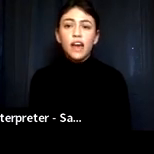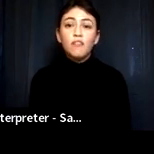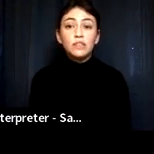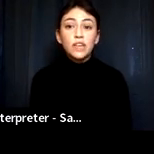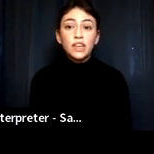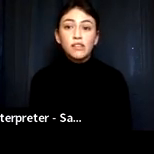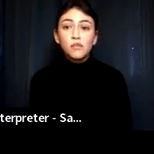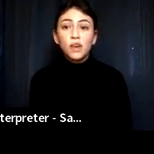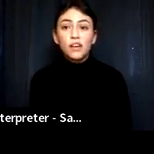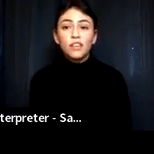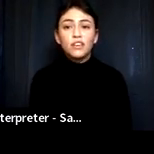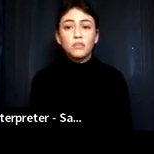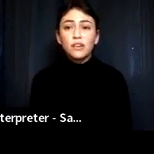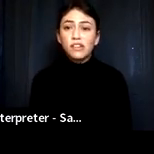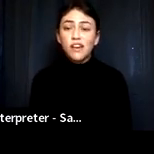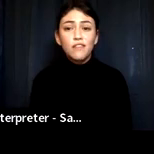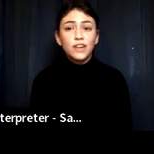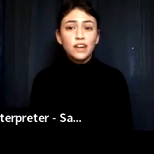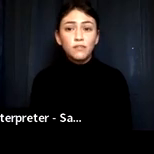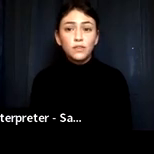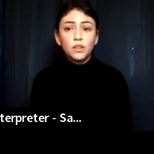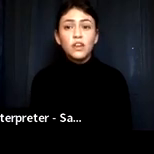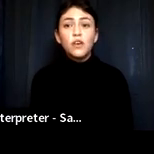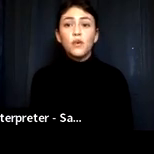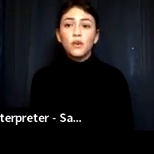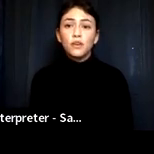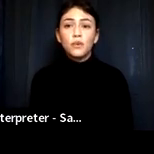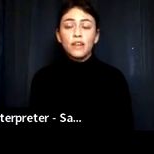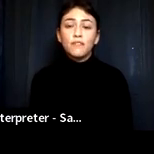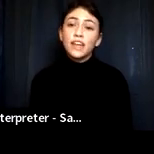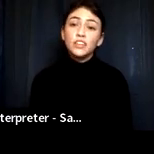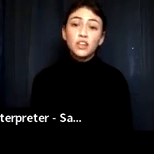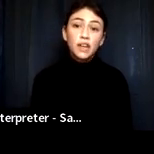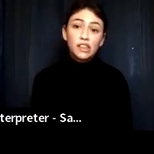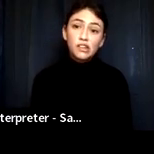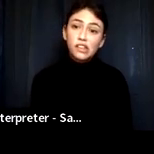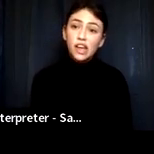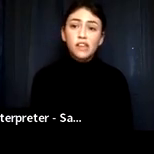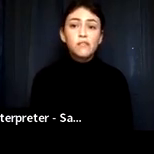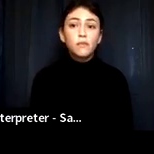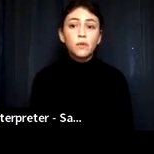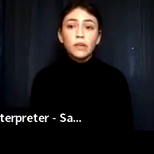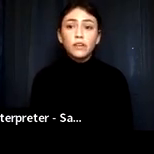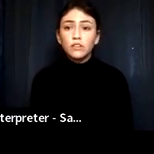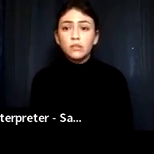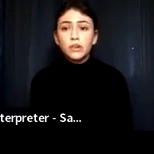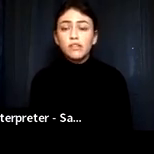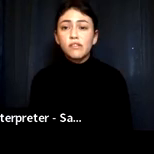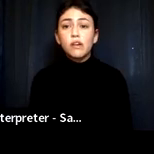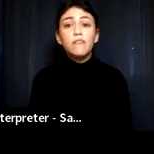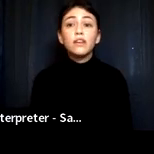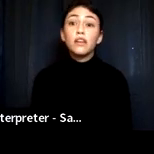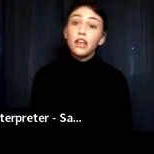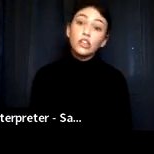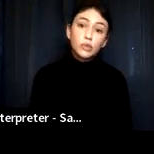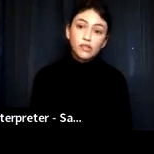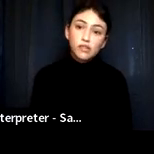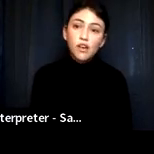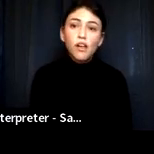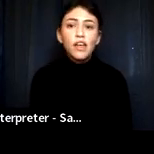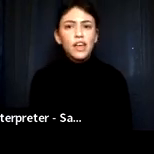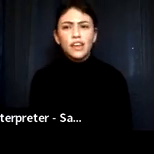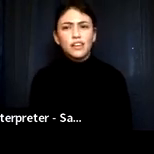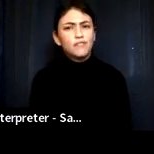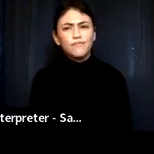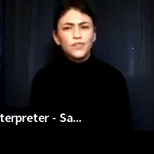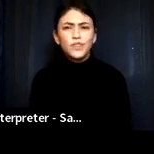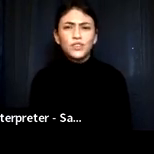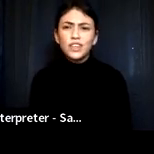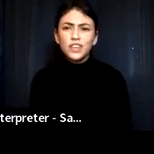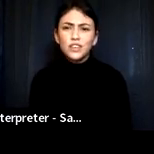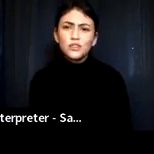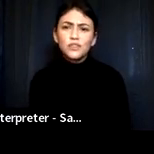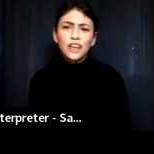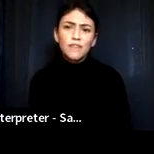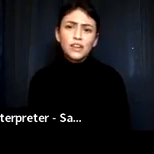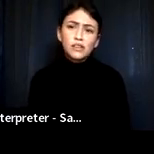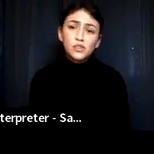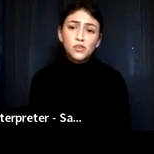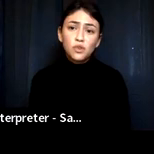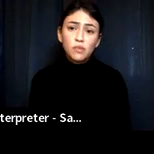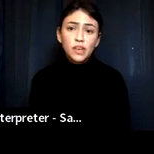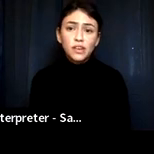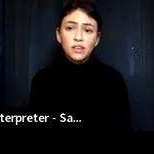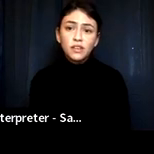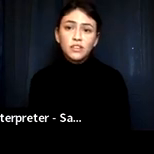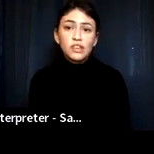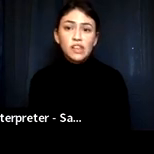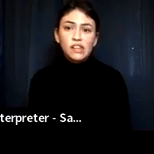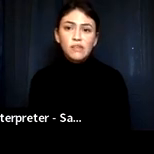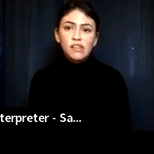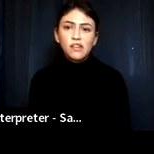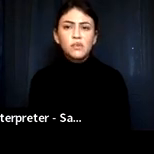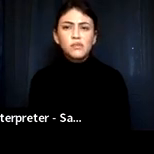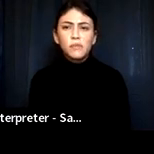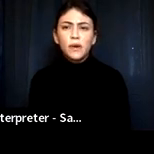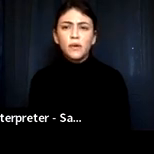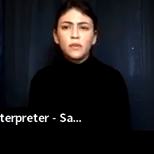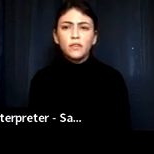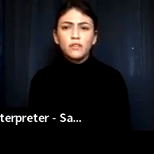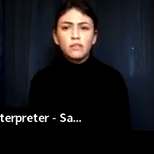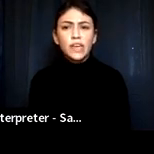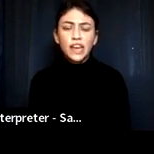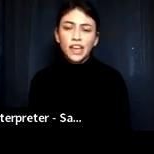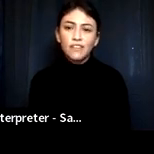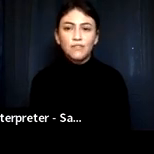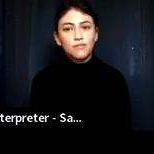I've been to meetings where the interpreters that aren't very helpful or where I've had to share my concerns and ask for better interpreters, or even interpreters at all, and usually they use can't find a solution for me just last semester it was about the beginning